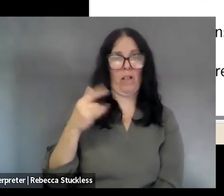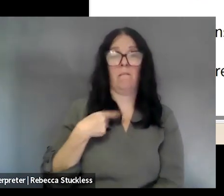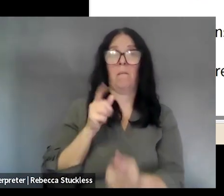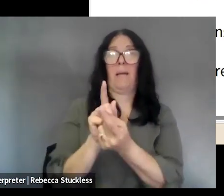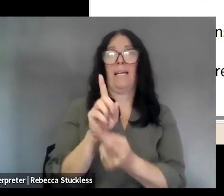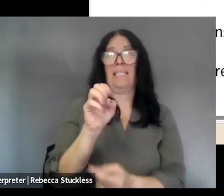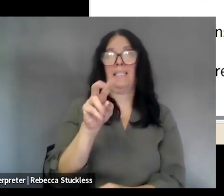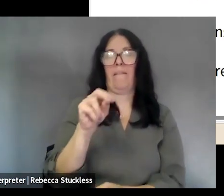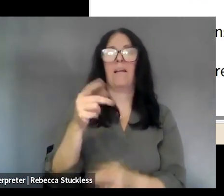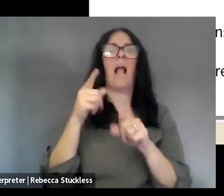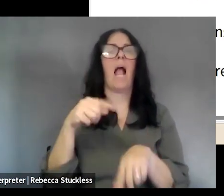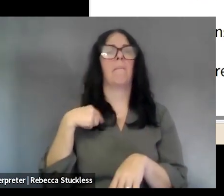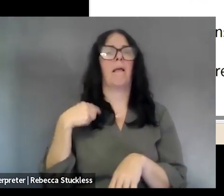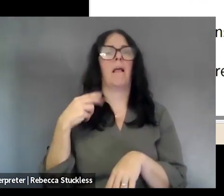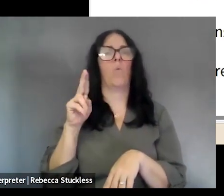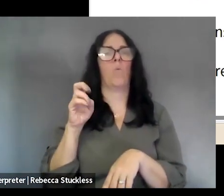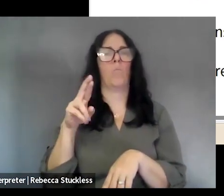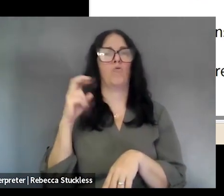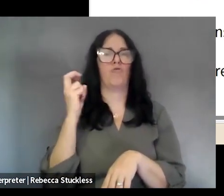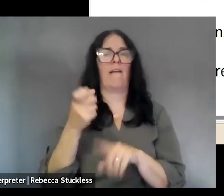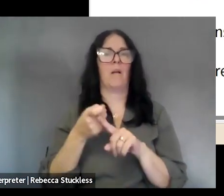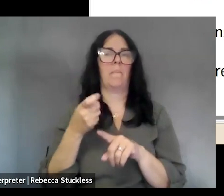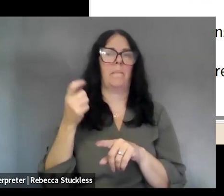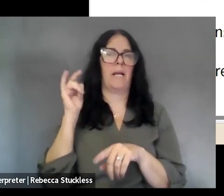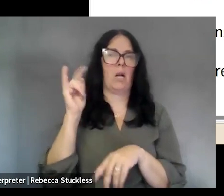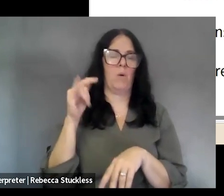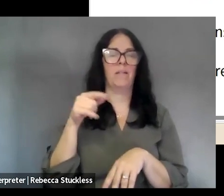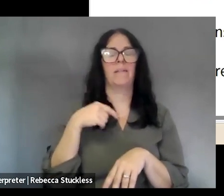Uber from the airport and the Uber driver said, "Oh, what are you doing here?" and I explained that